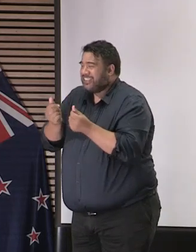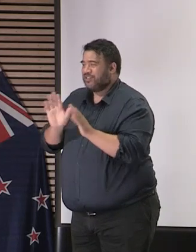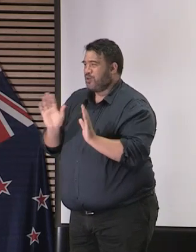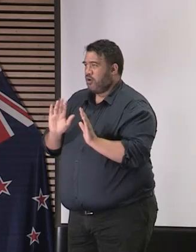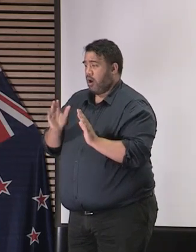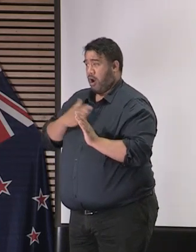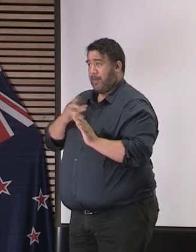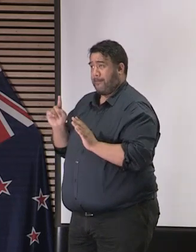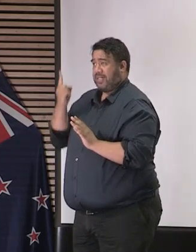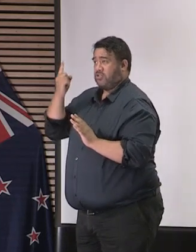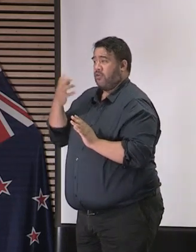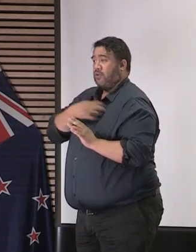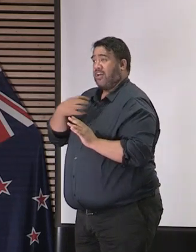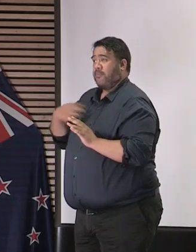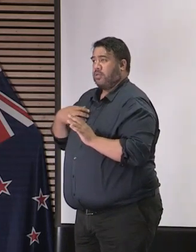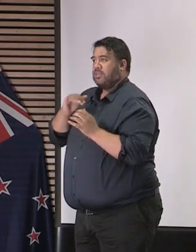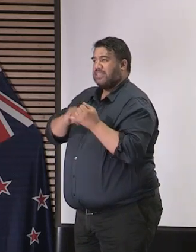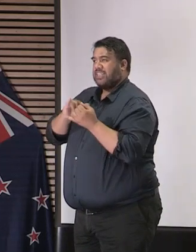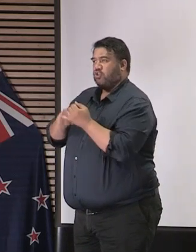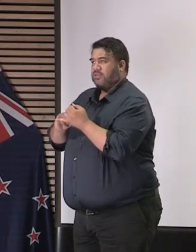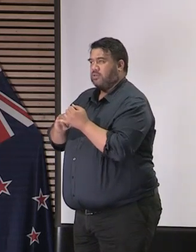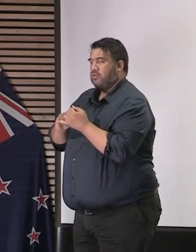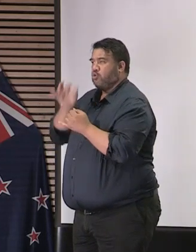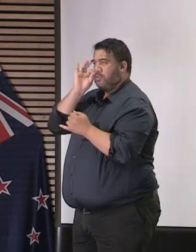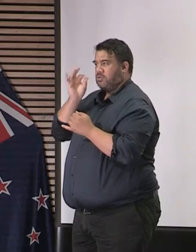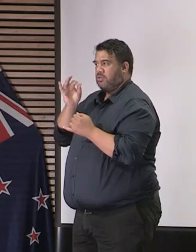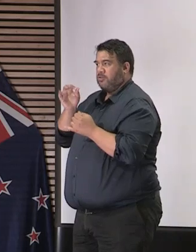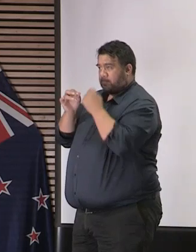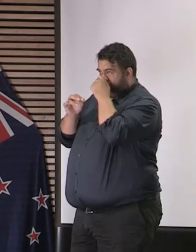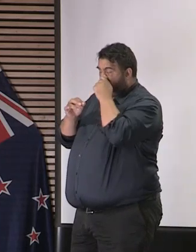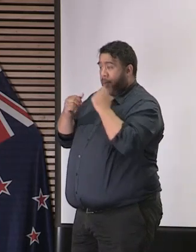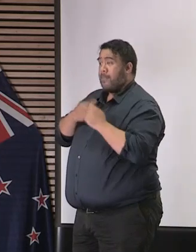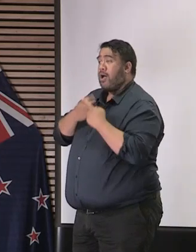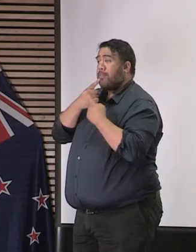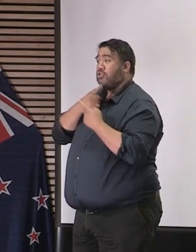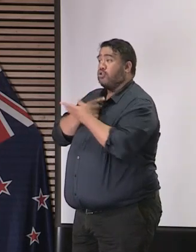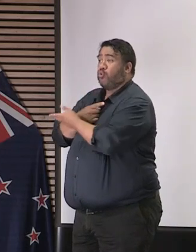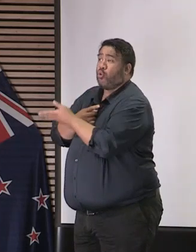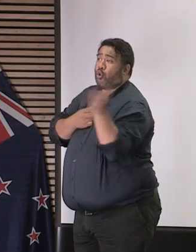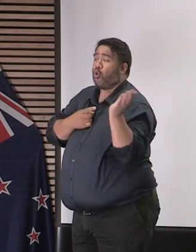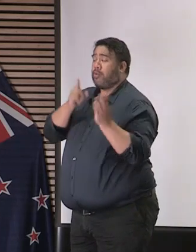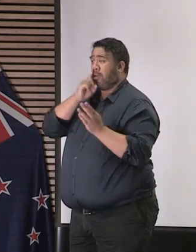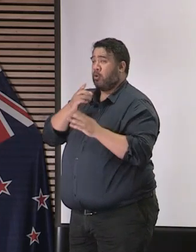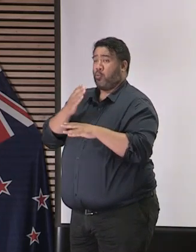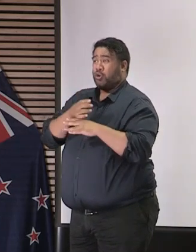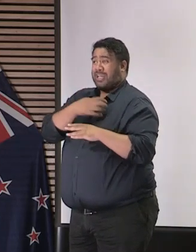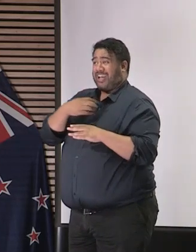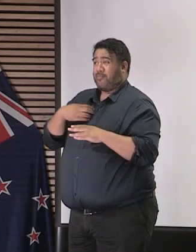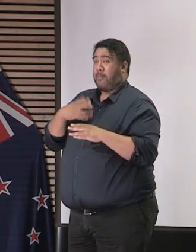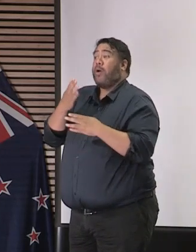and so on. It's certainly not easy. As minister of state services, if I could speak with a slightly different hat